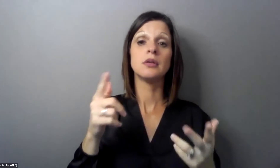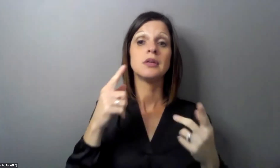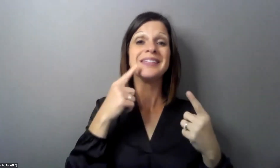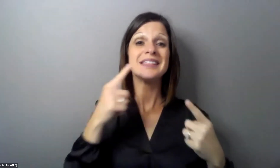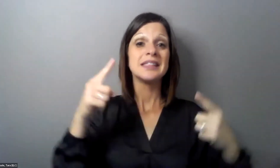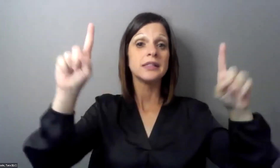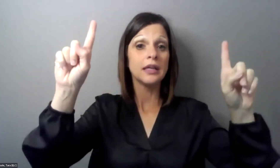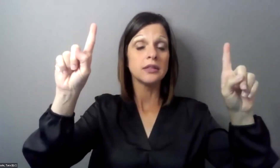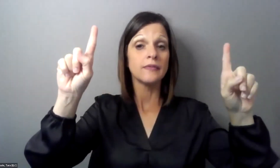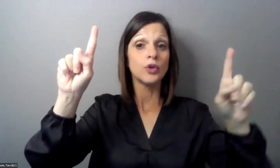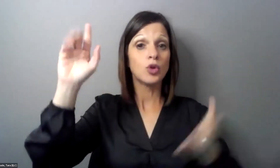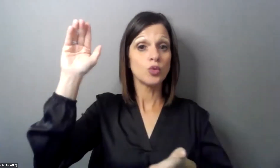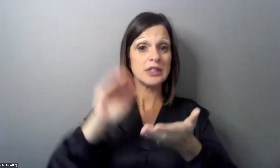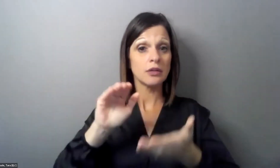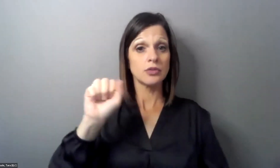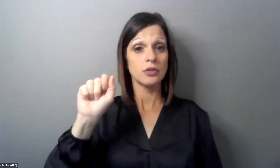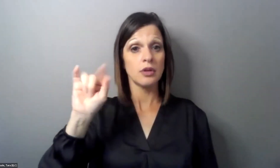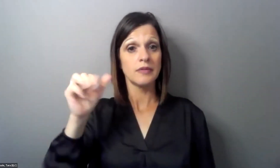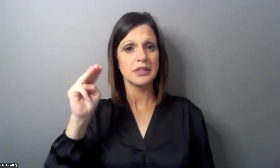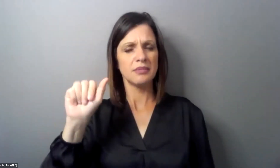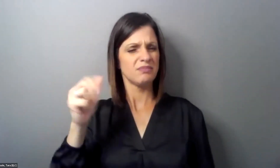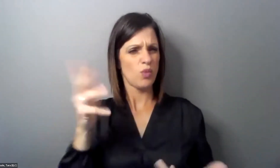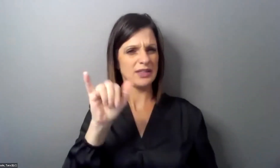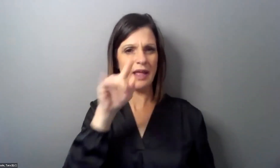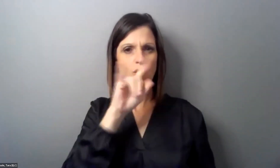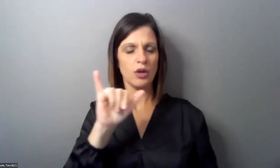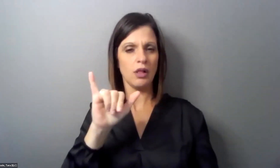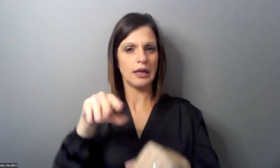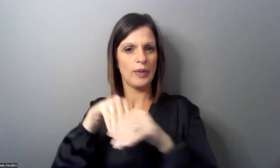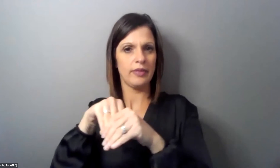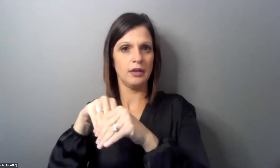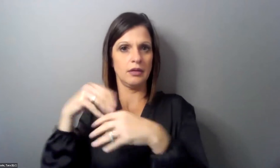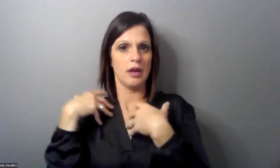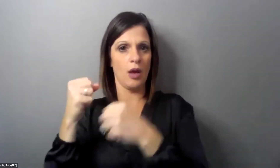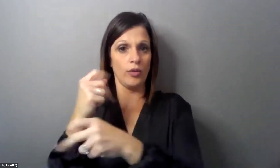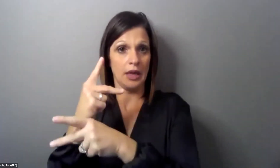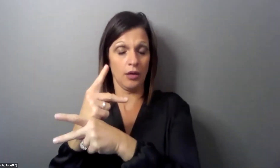look like in the healthcare setting and I want to take this from two different angles.